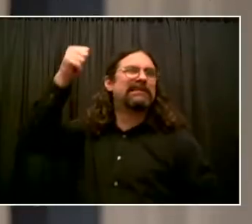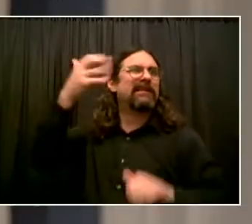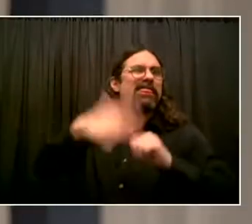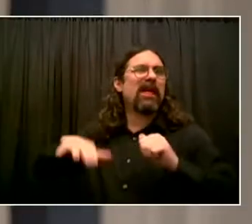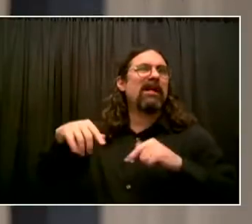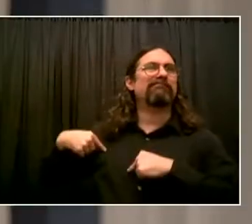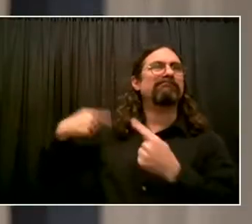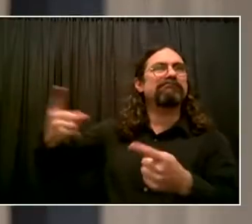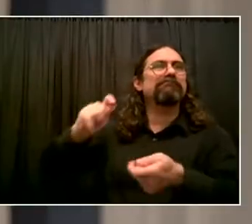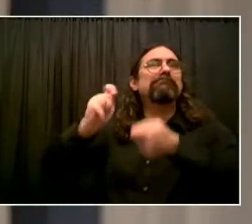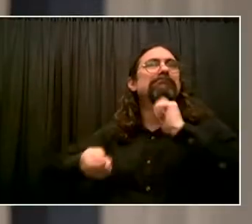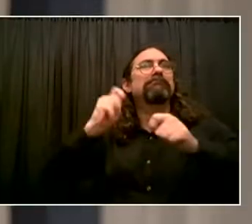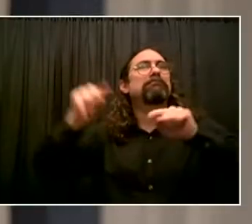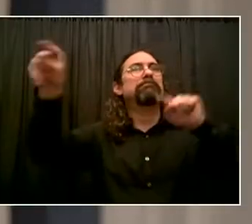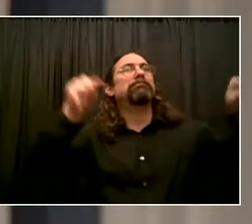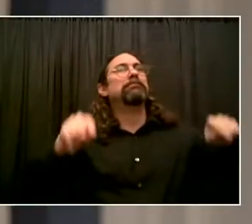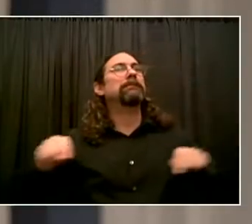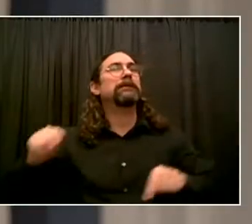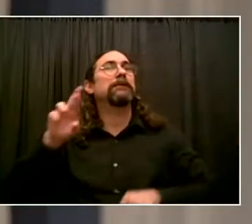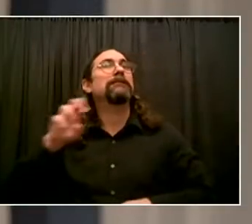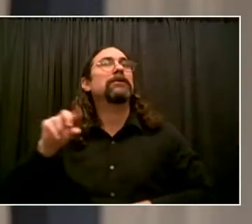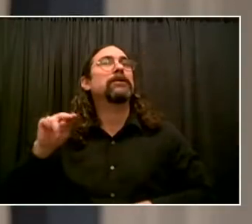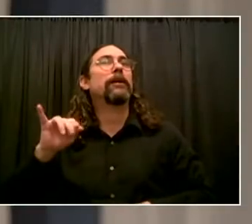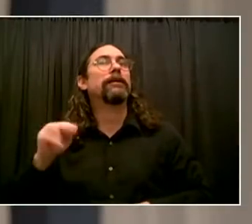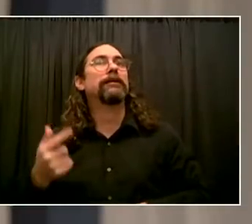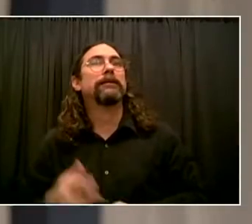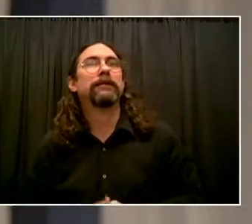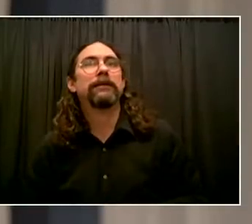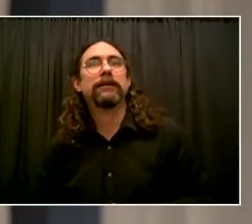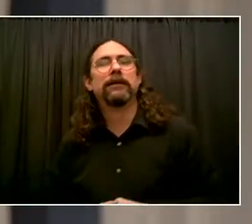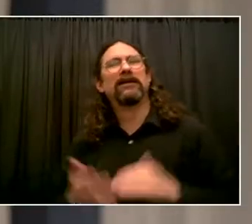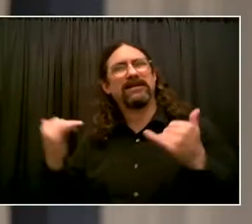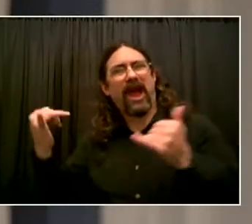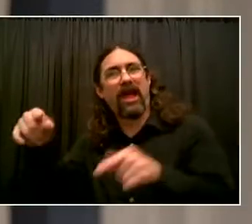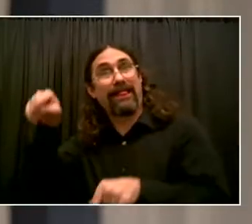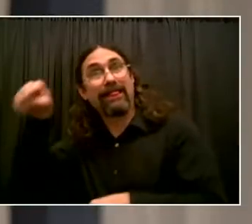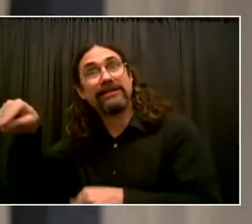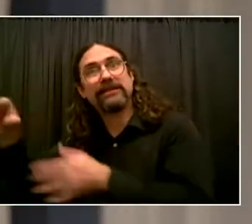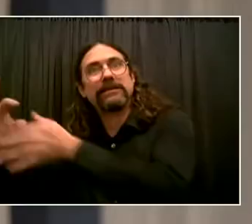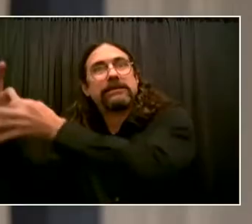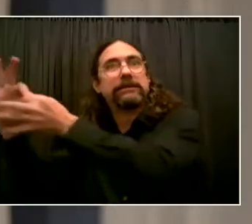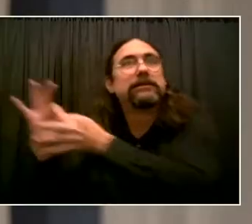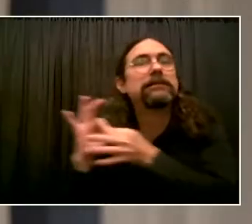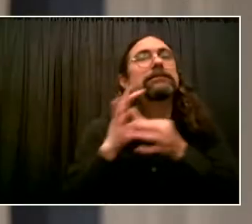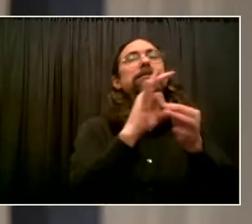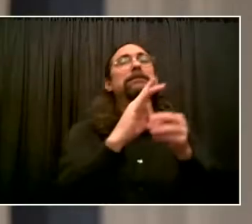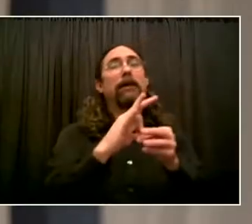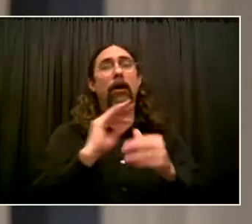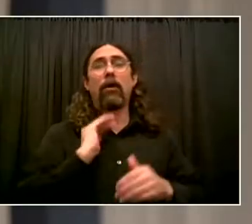GOALS OF OUR NEW YORK CITY FAIR HOUNGSILA PN WHICH RECOGNIZES THAT MAKING THE